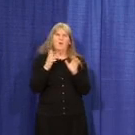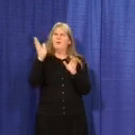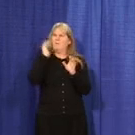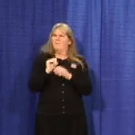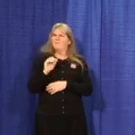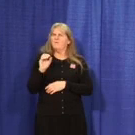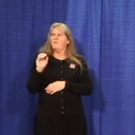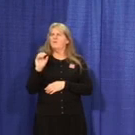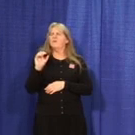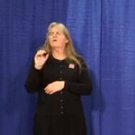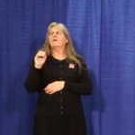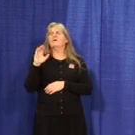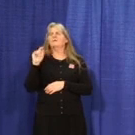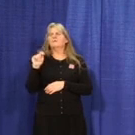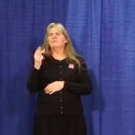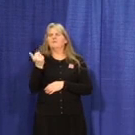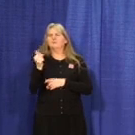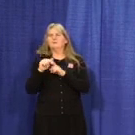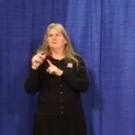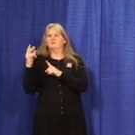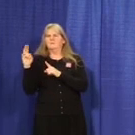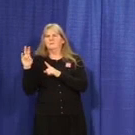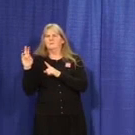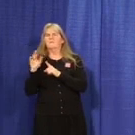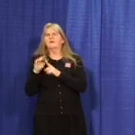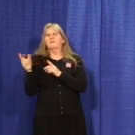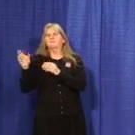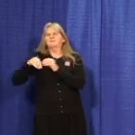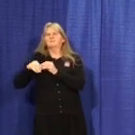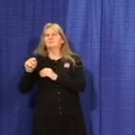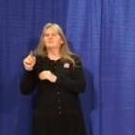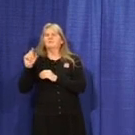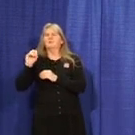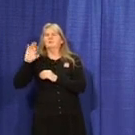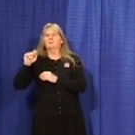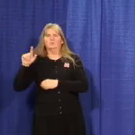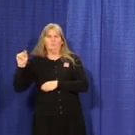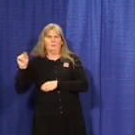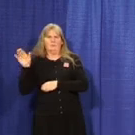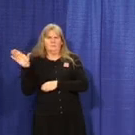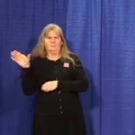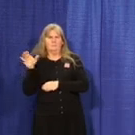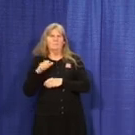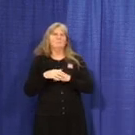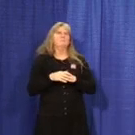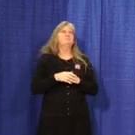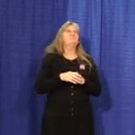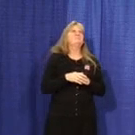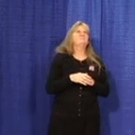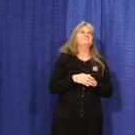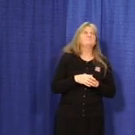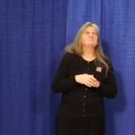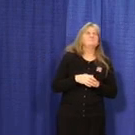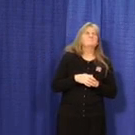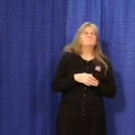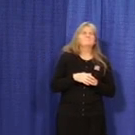The Watson Lake cases are